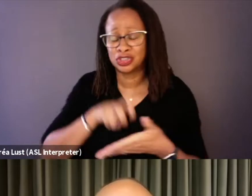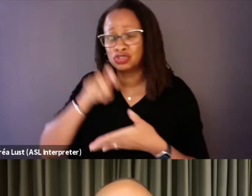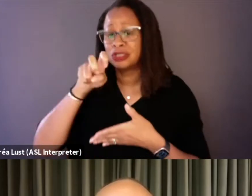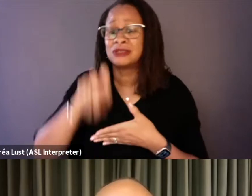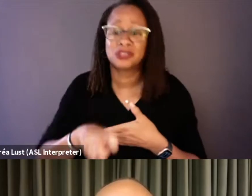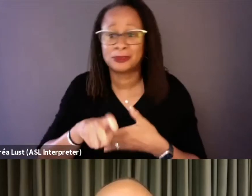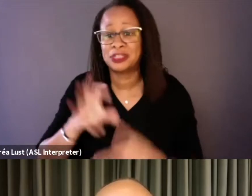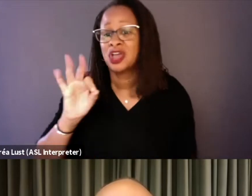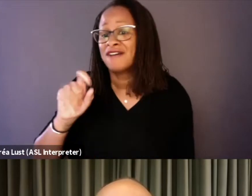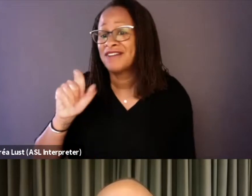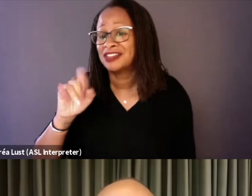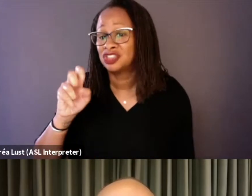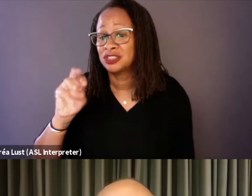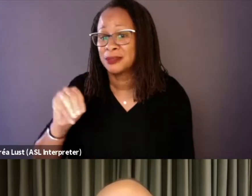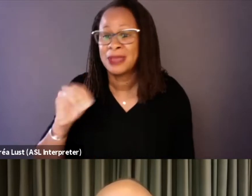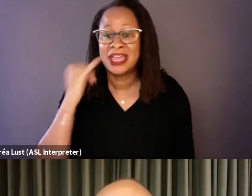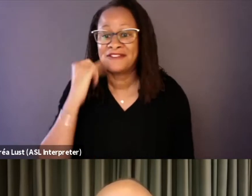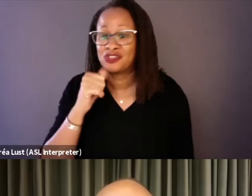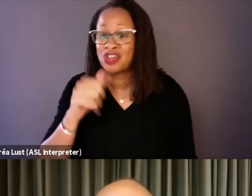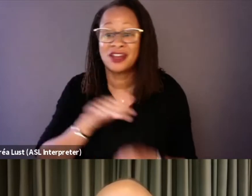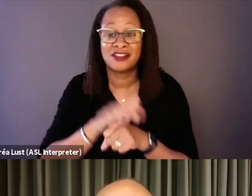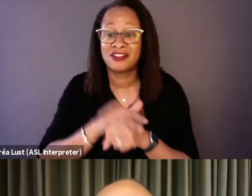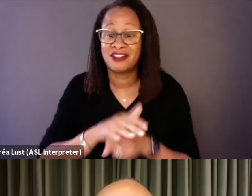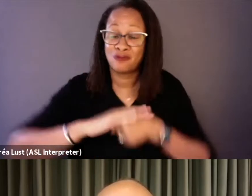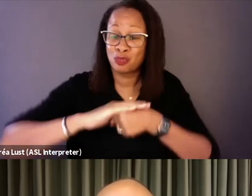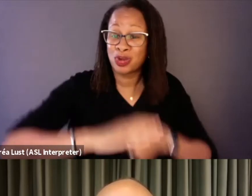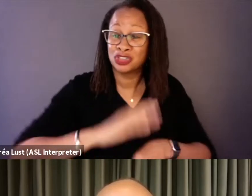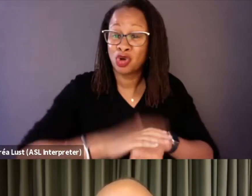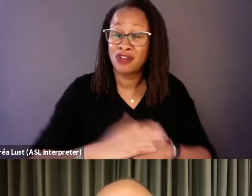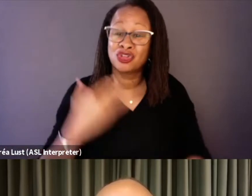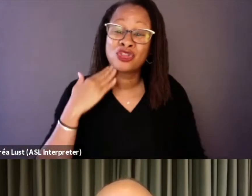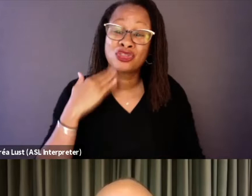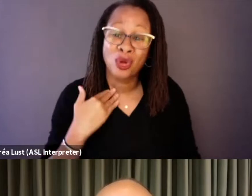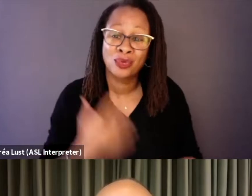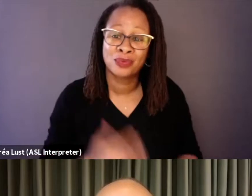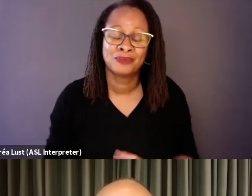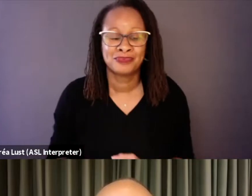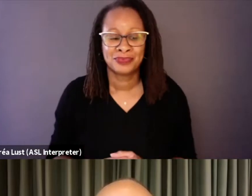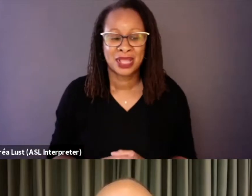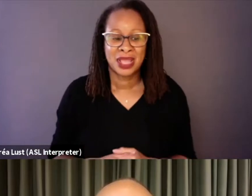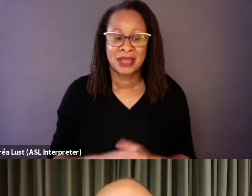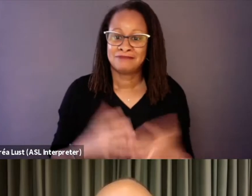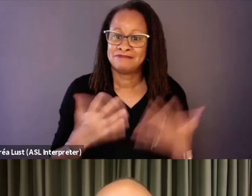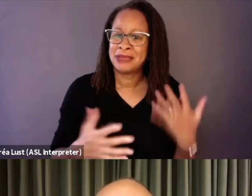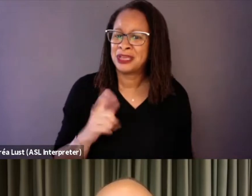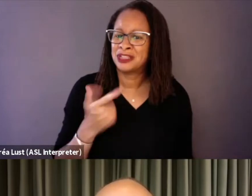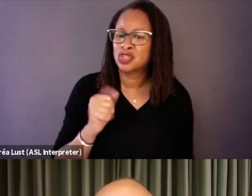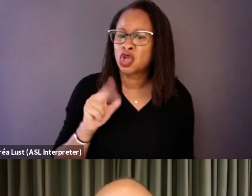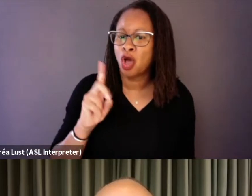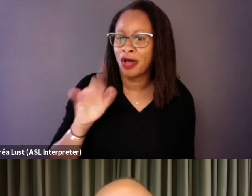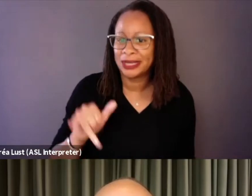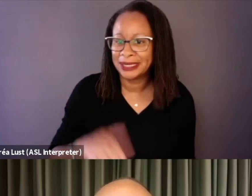And to me, that's a perfect example and it might be gaudy and maybe it's something that David